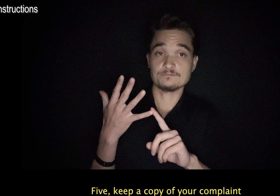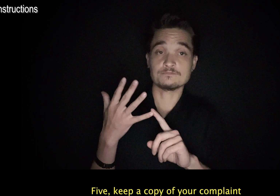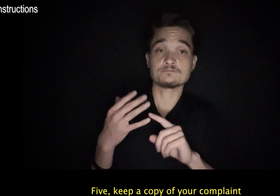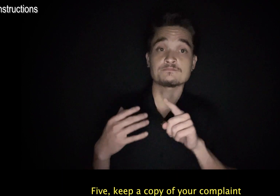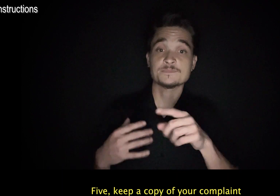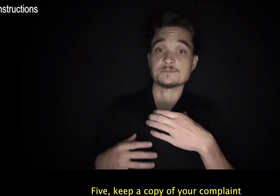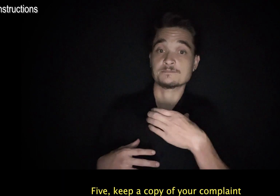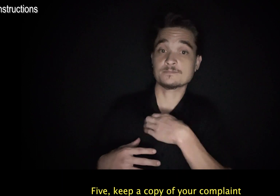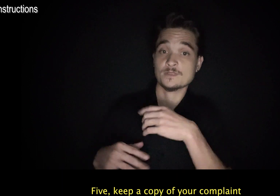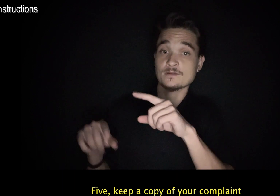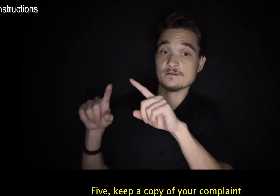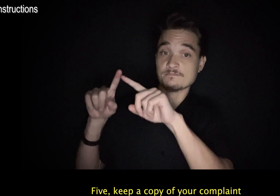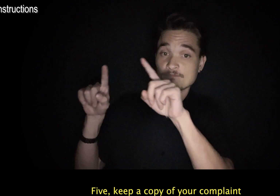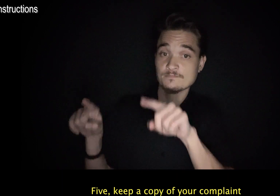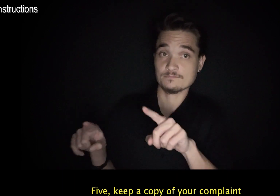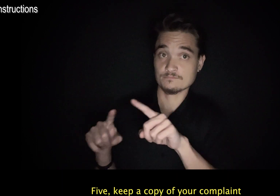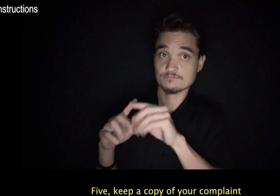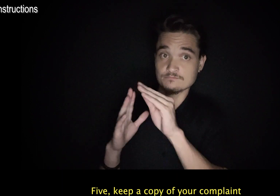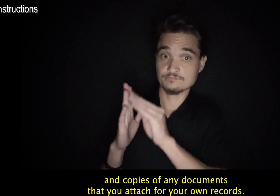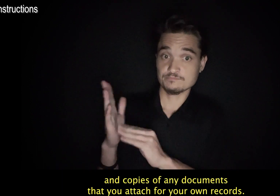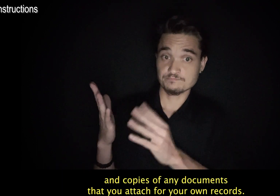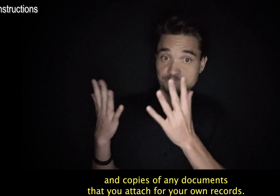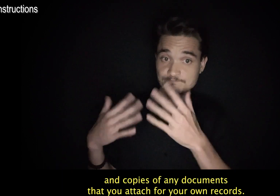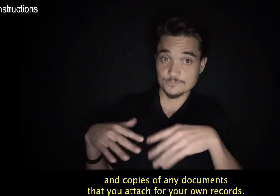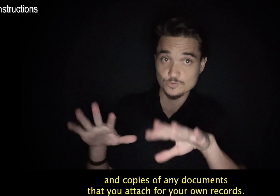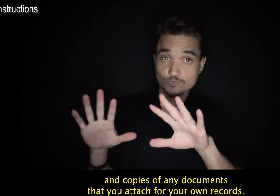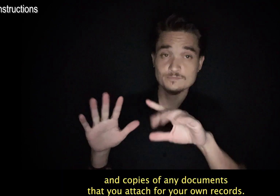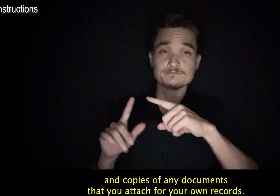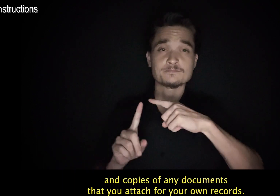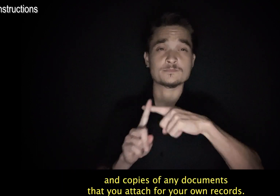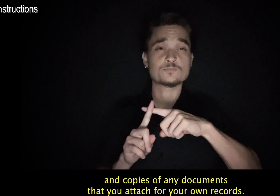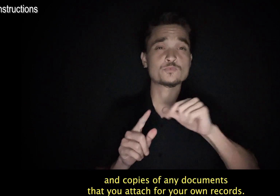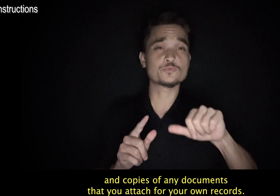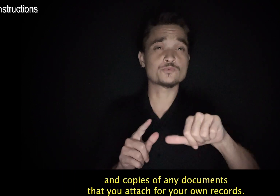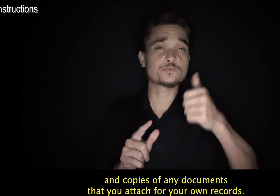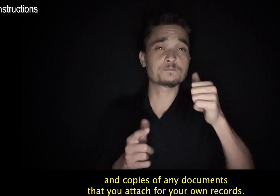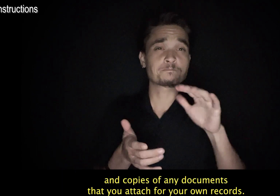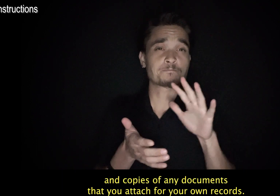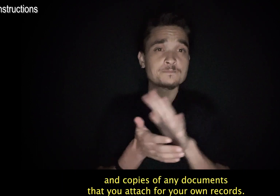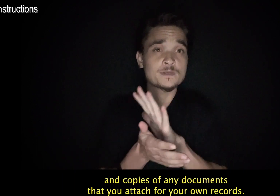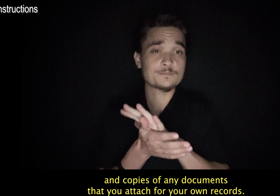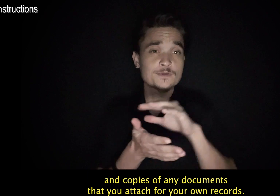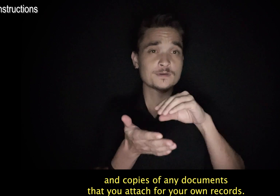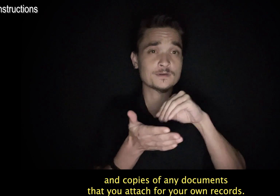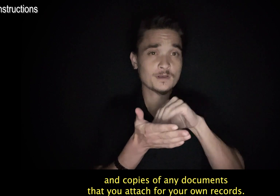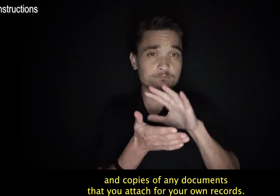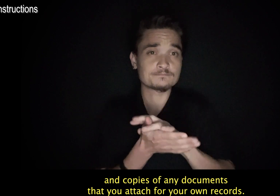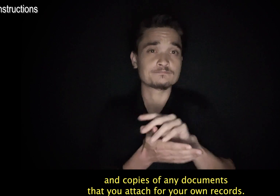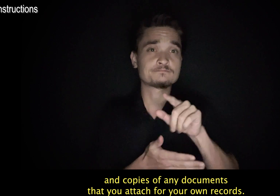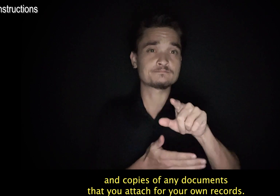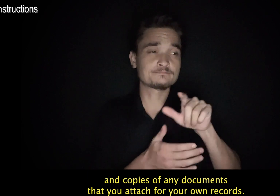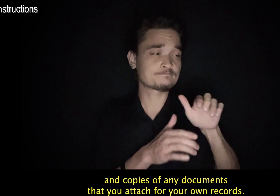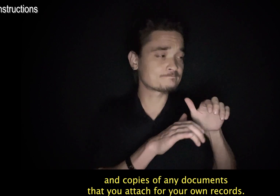Five, keep a copy of your complaint and copies of any documents that you attach for your own records.